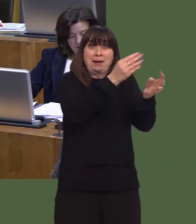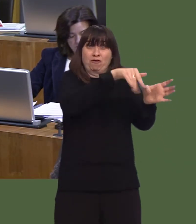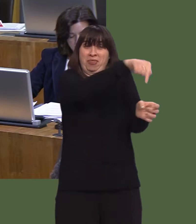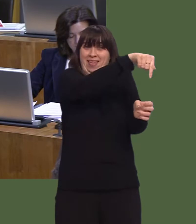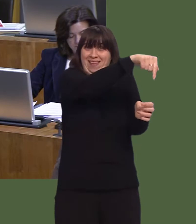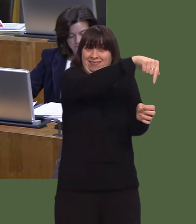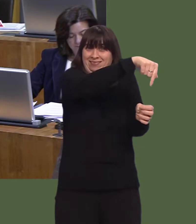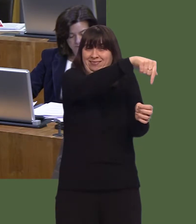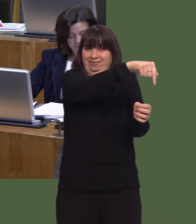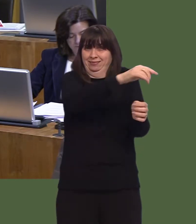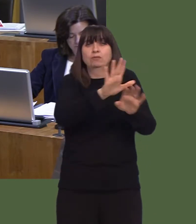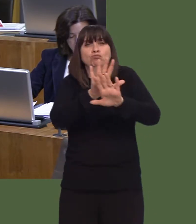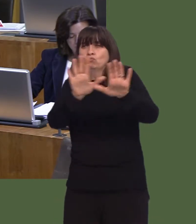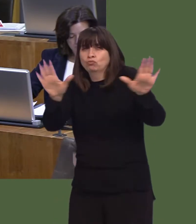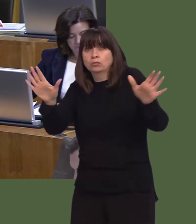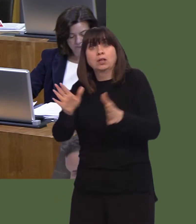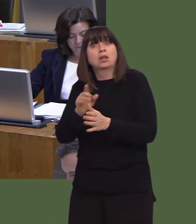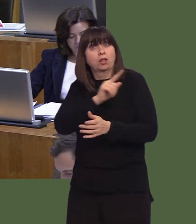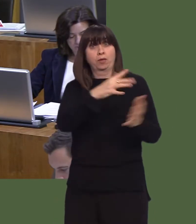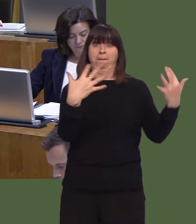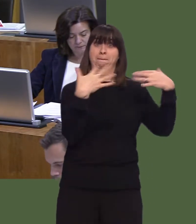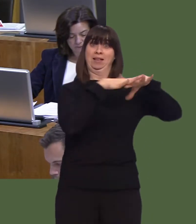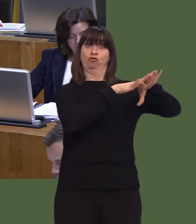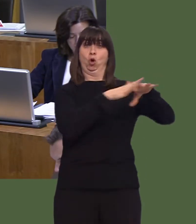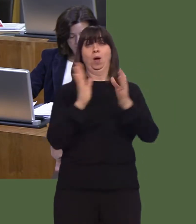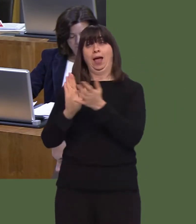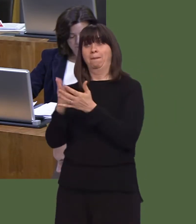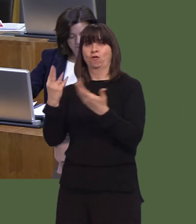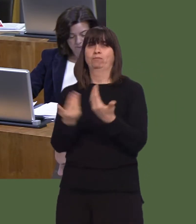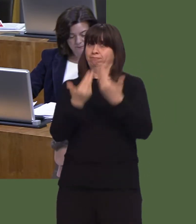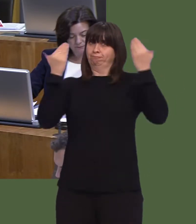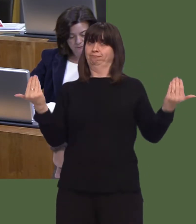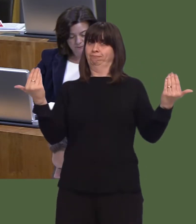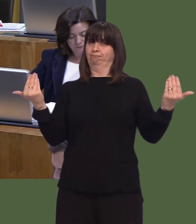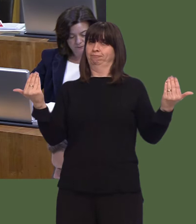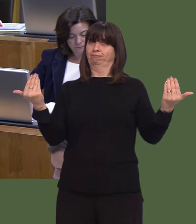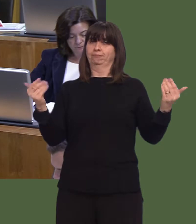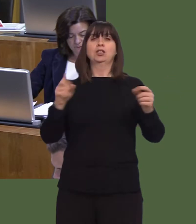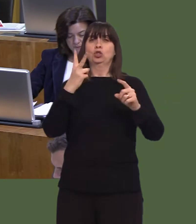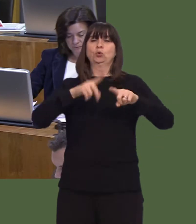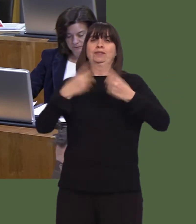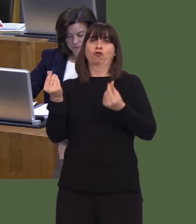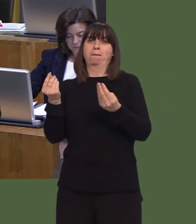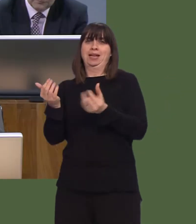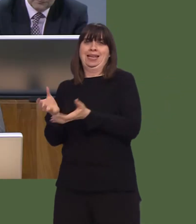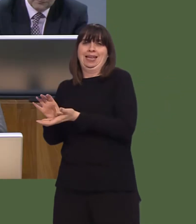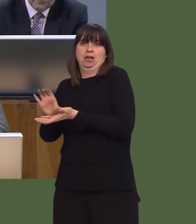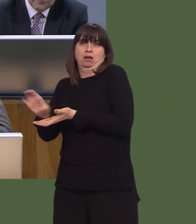What I can assure Members is that the metro and the M4 are not in competition for the same funding; they come from two different pots.